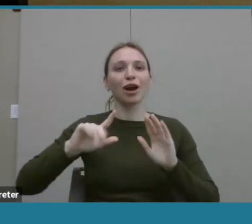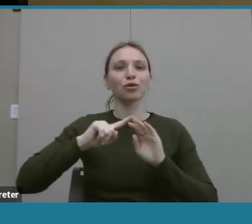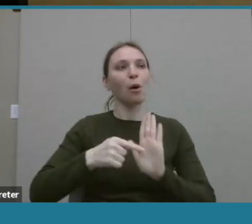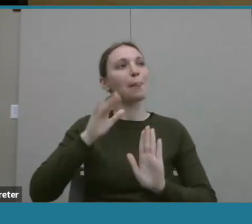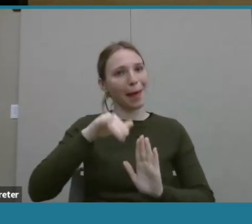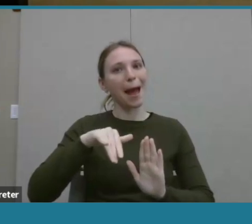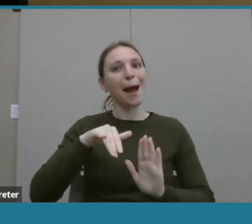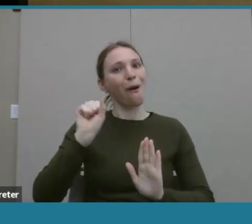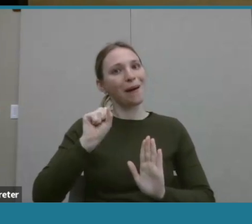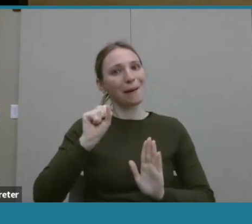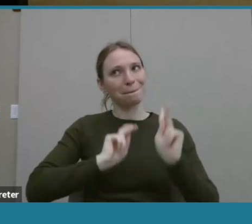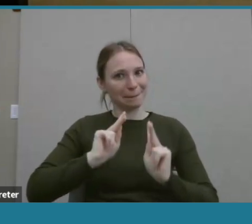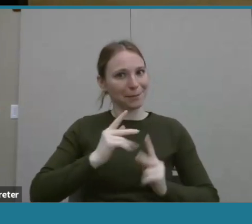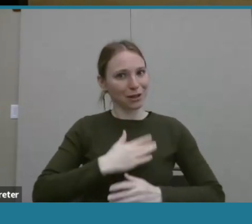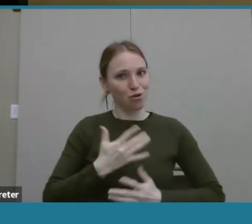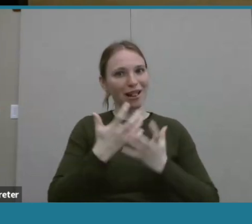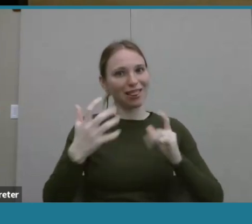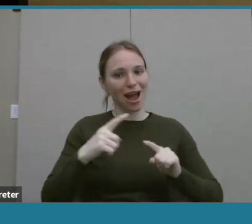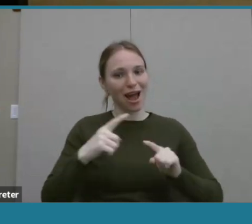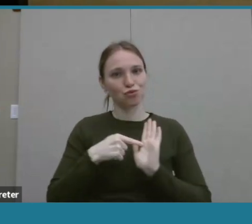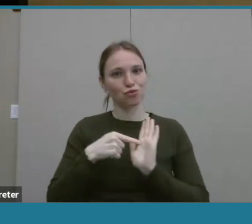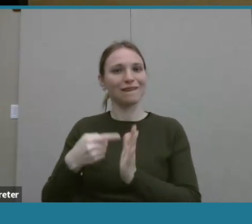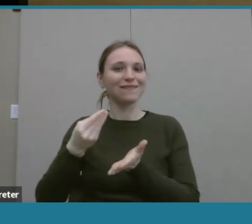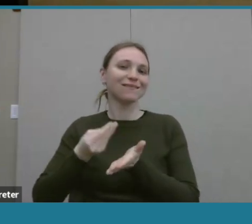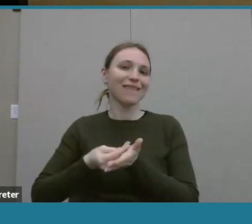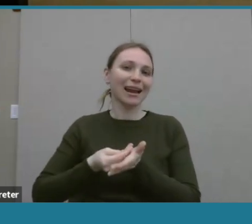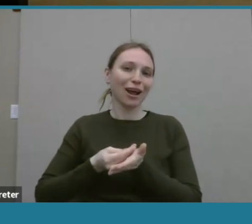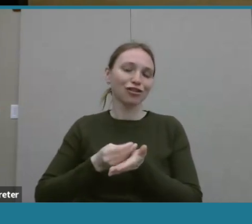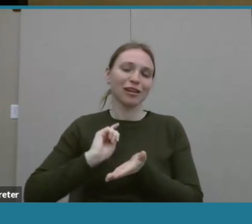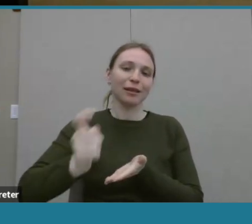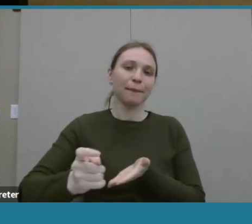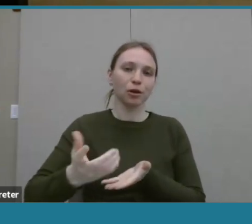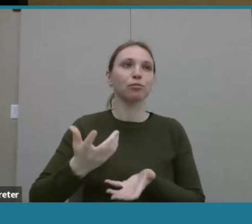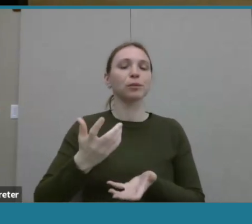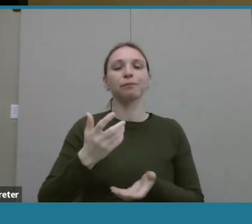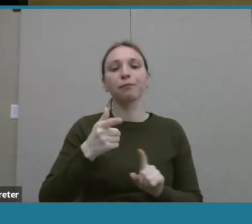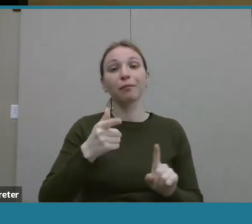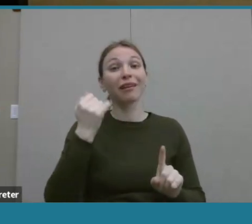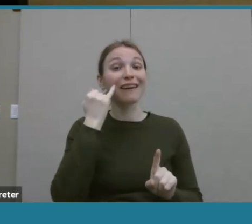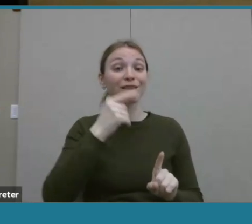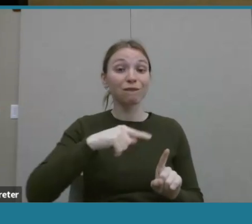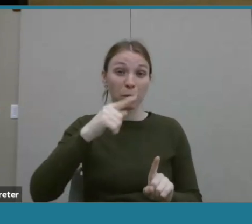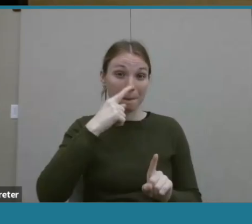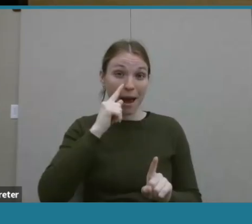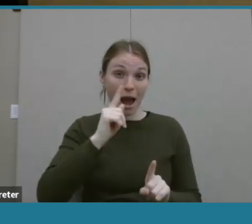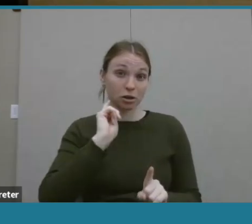participate, and the QR code is again on your screen or in the lower corner. So glad to have you here.